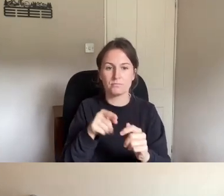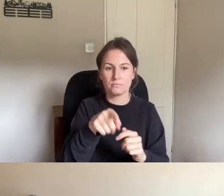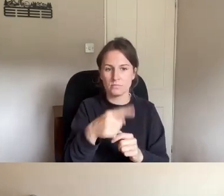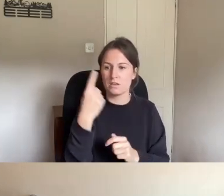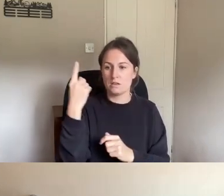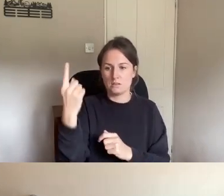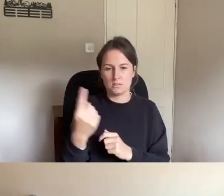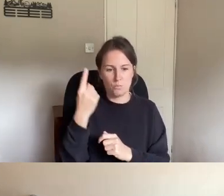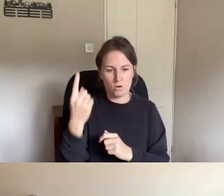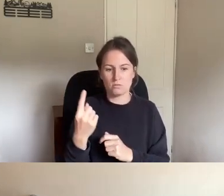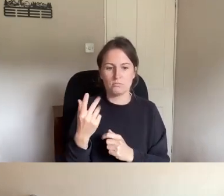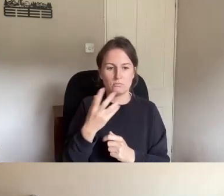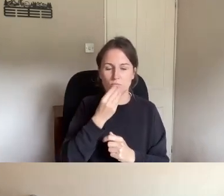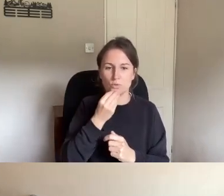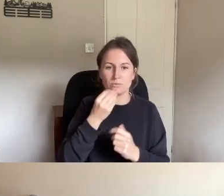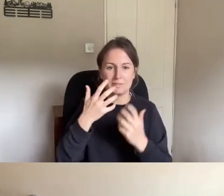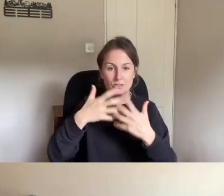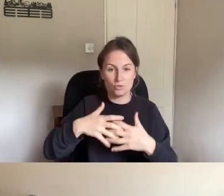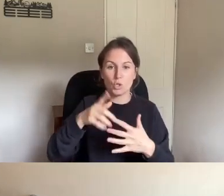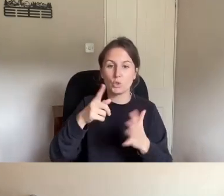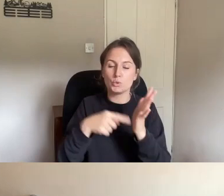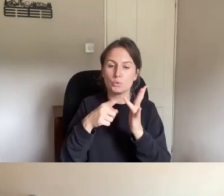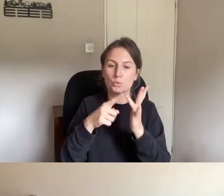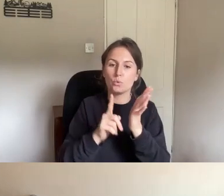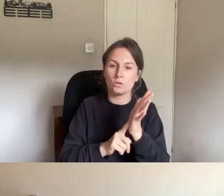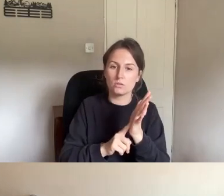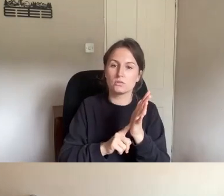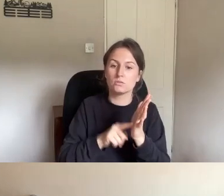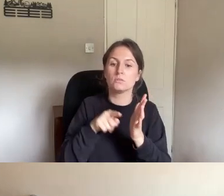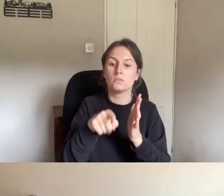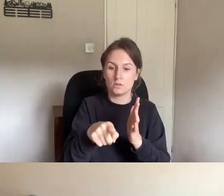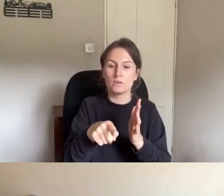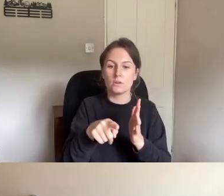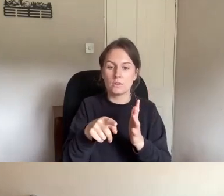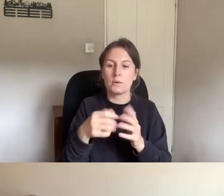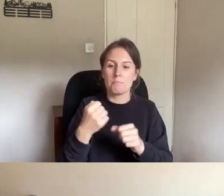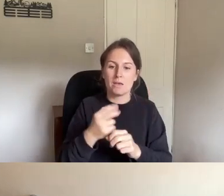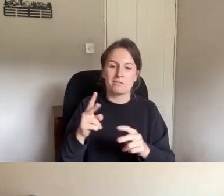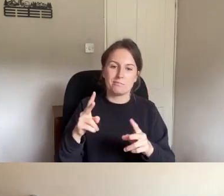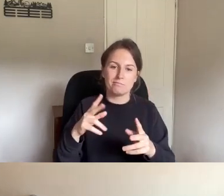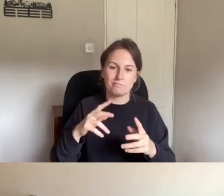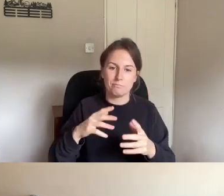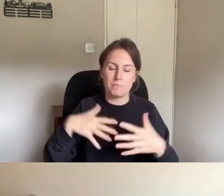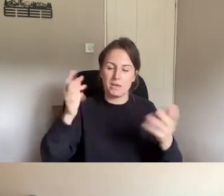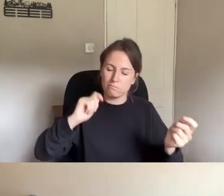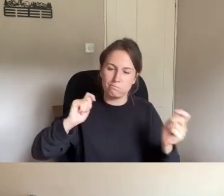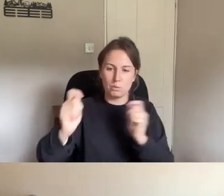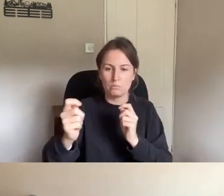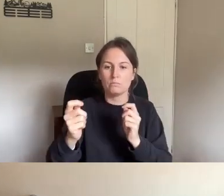or tools to create lasting and impactful change in your own projects or as part of an organization.